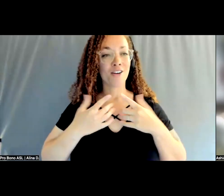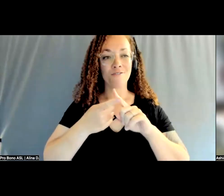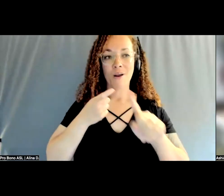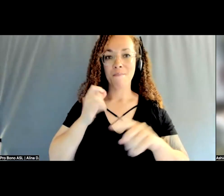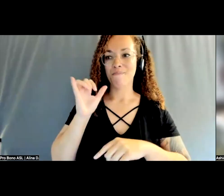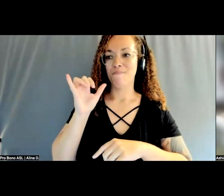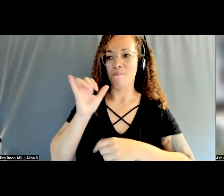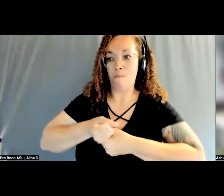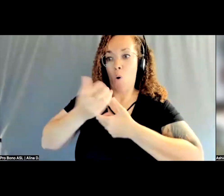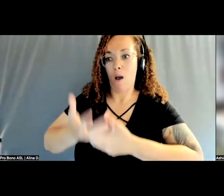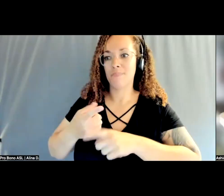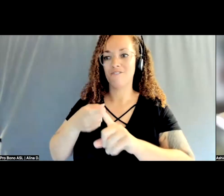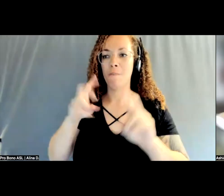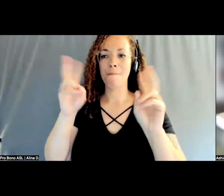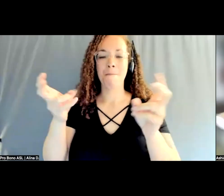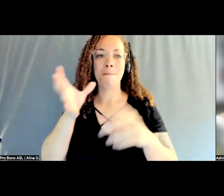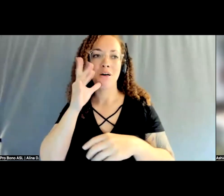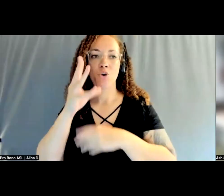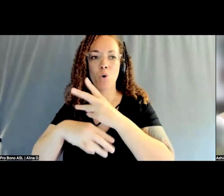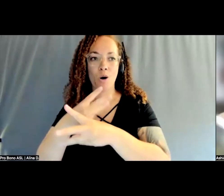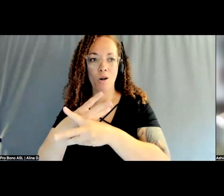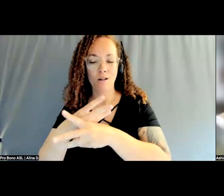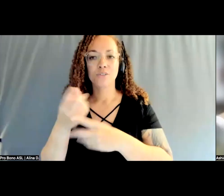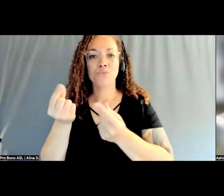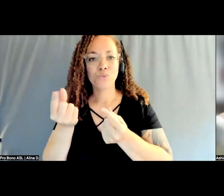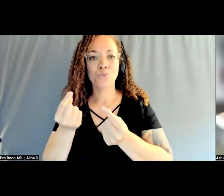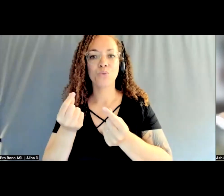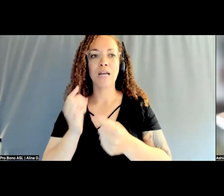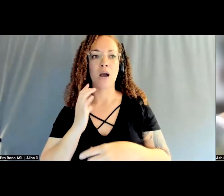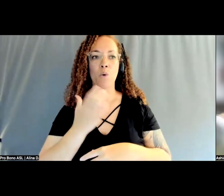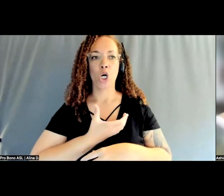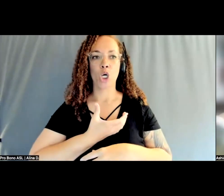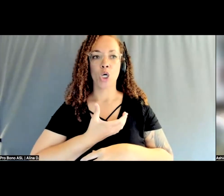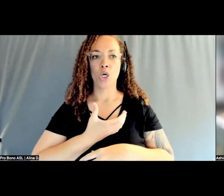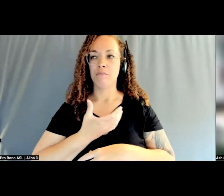reaching towards both our inheritance but also, you know, the kind of futures that we're